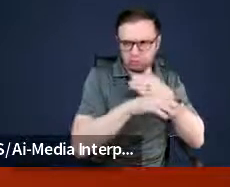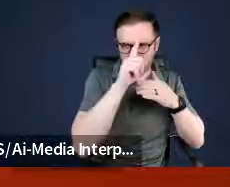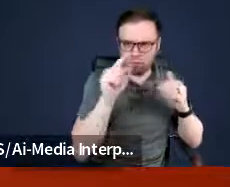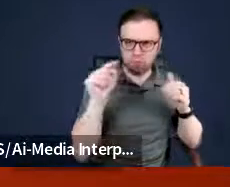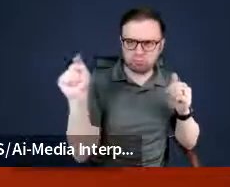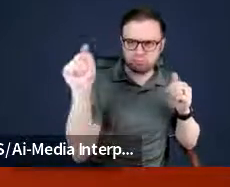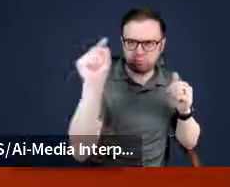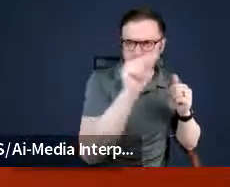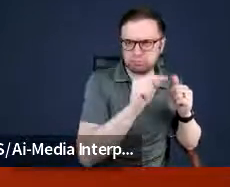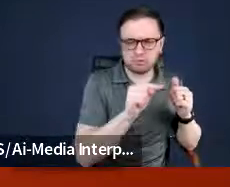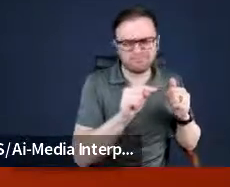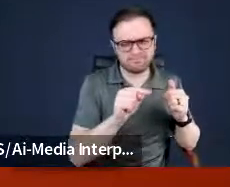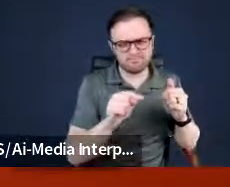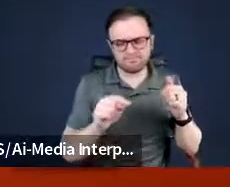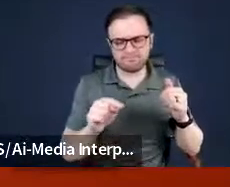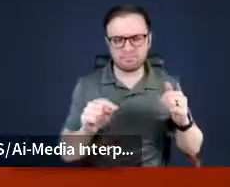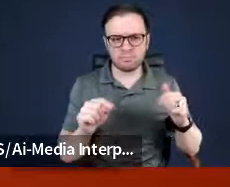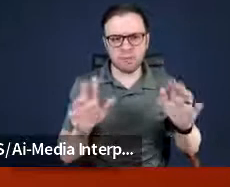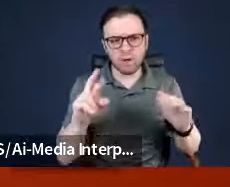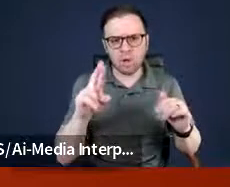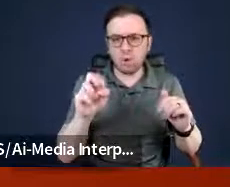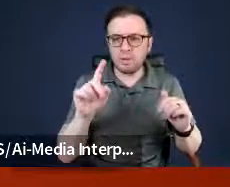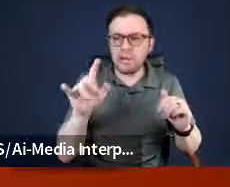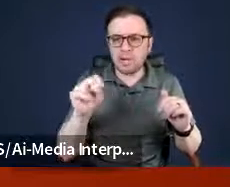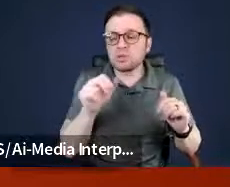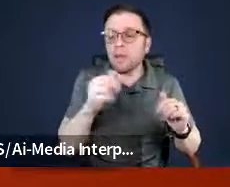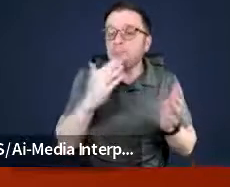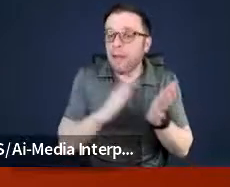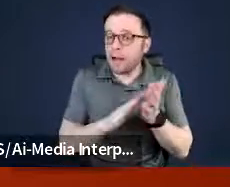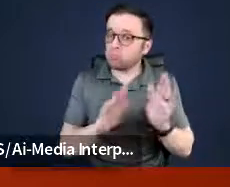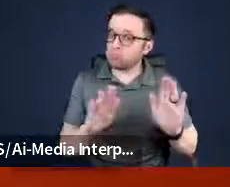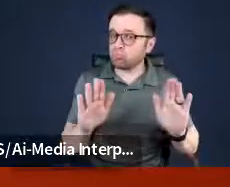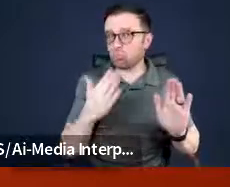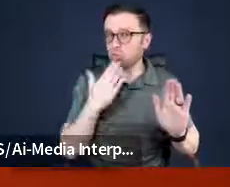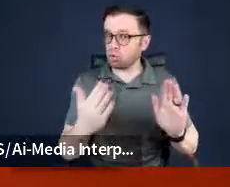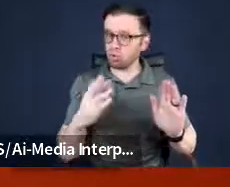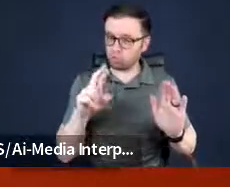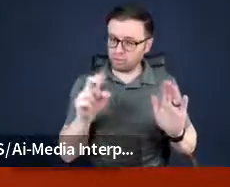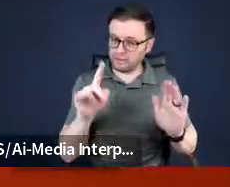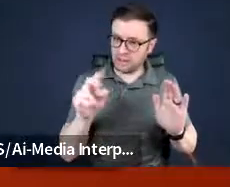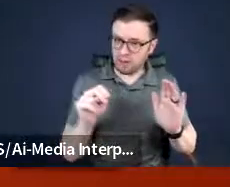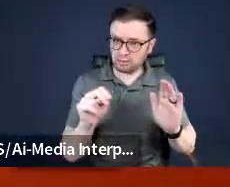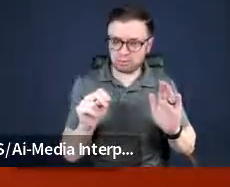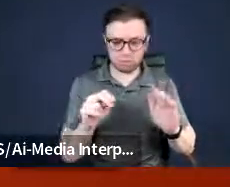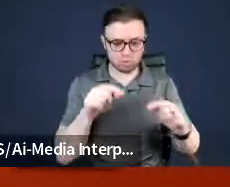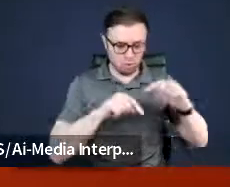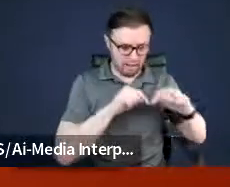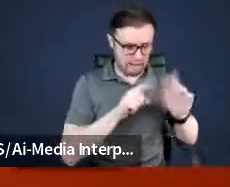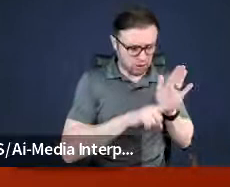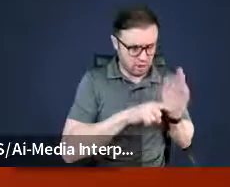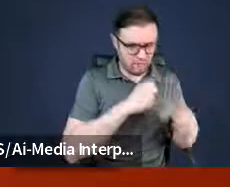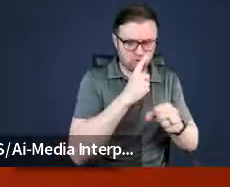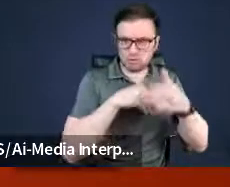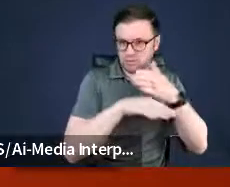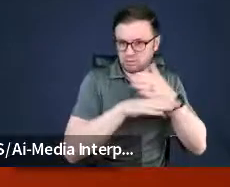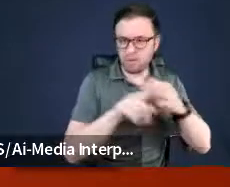This is launching an IT solution and then having to go back and mediated after the fact.